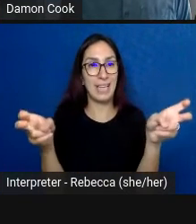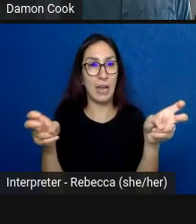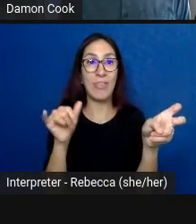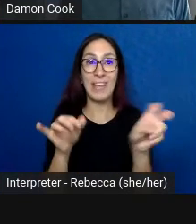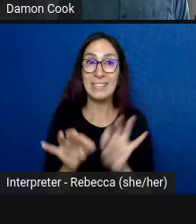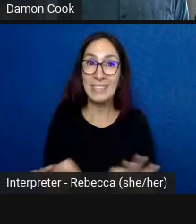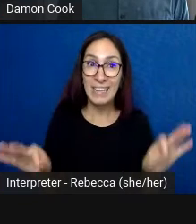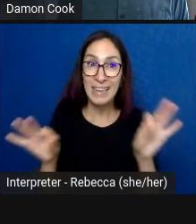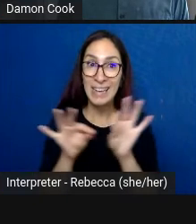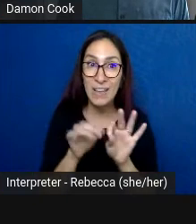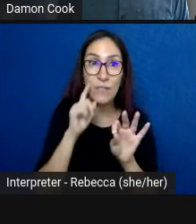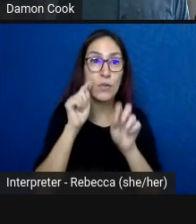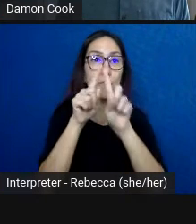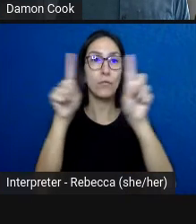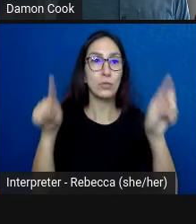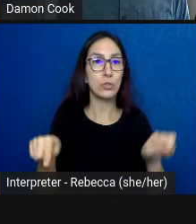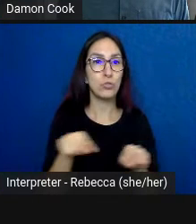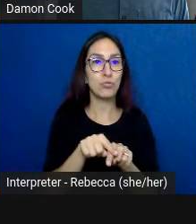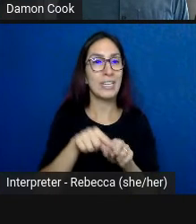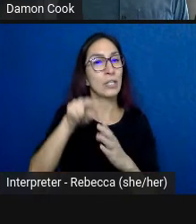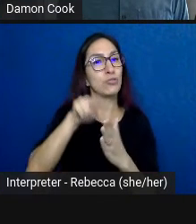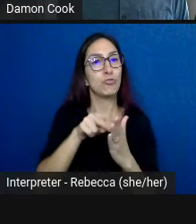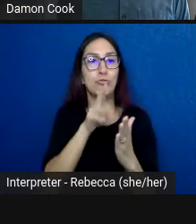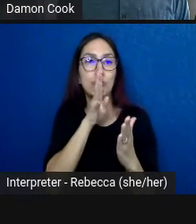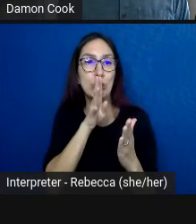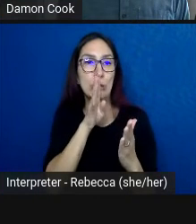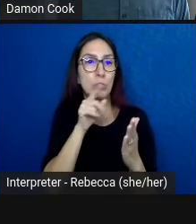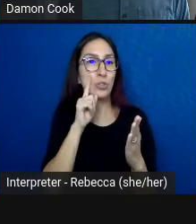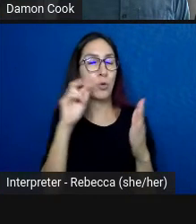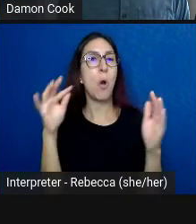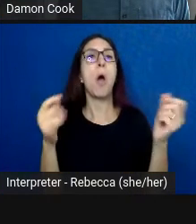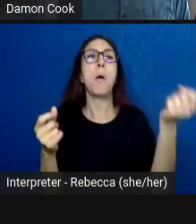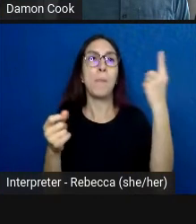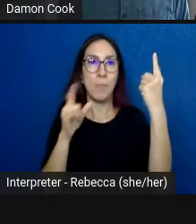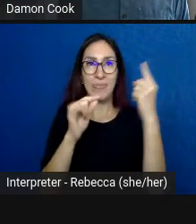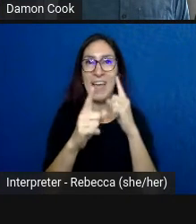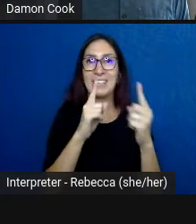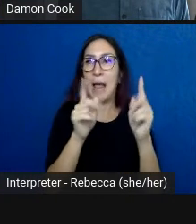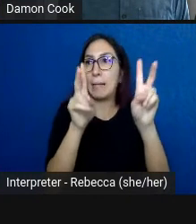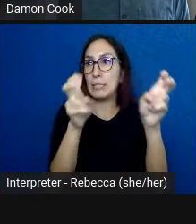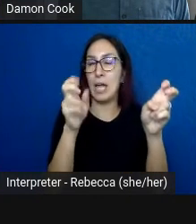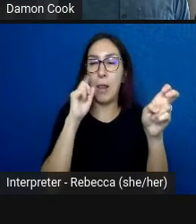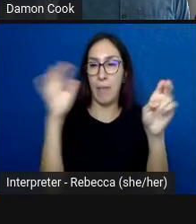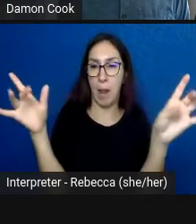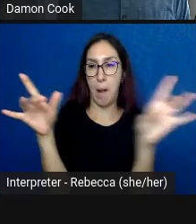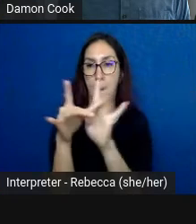to be able to associate a title with this dialog, which correlates with the ID that we assigned